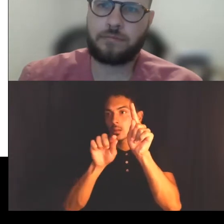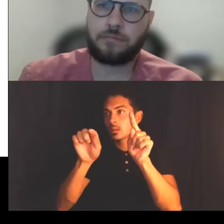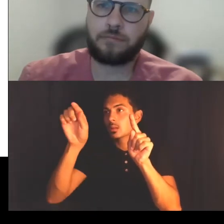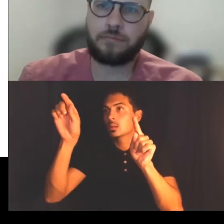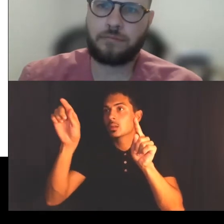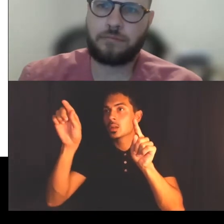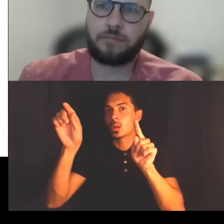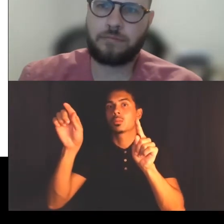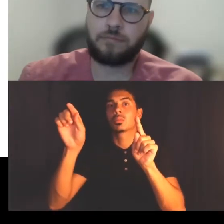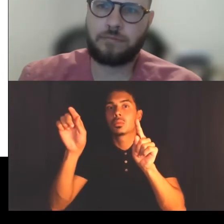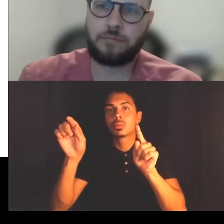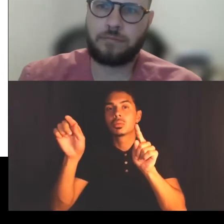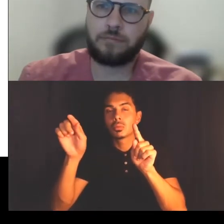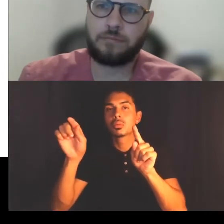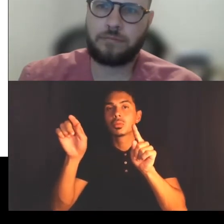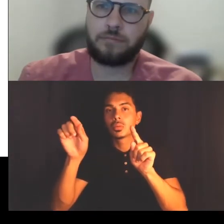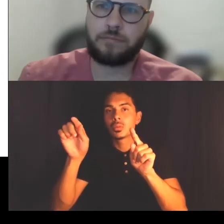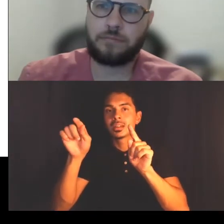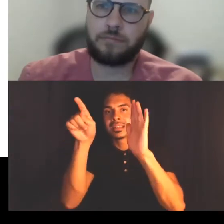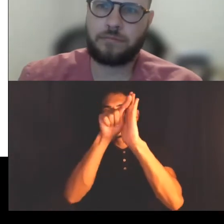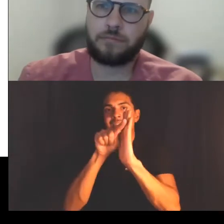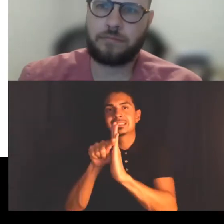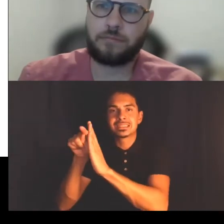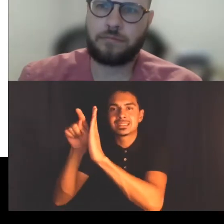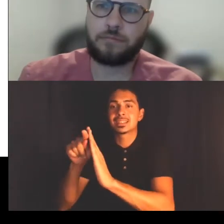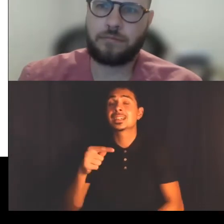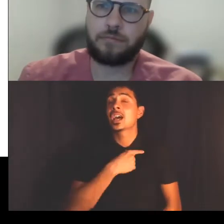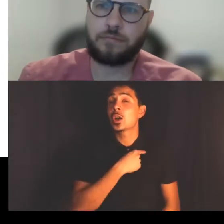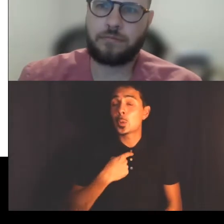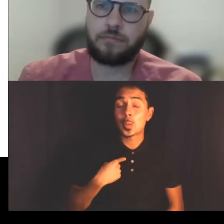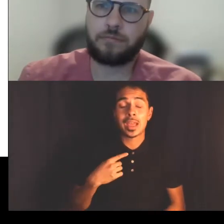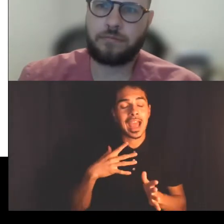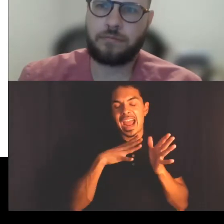but we're seeing some creative ways being used.